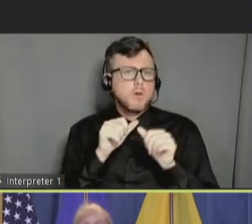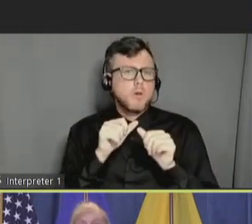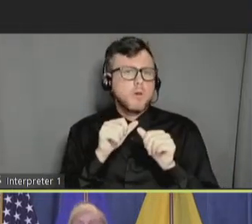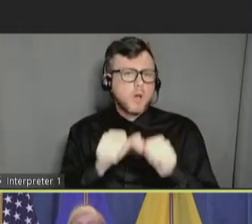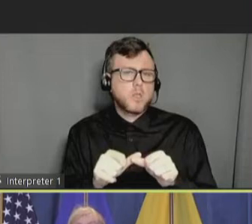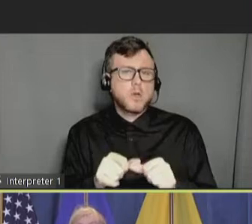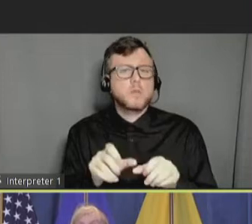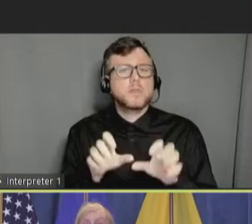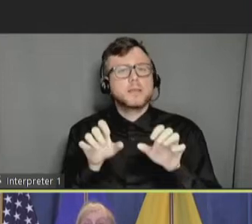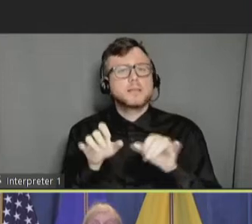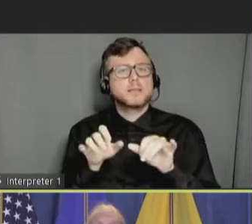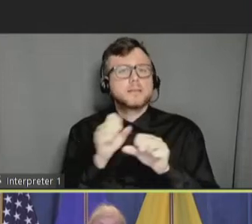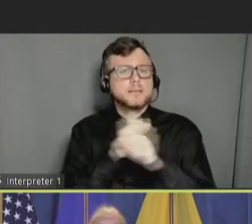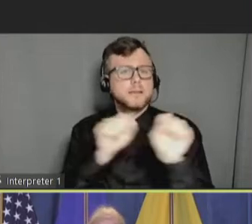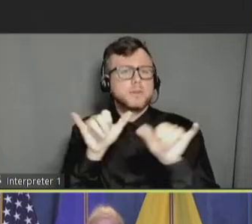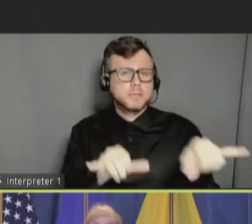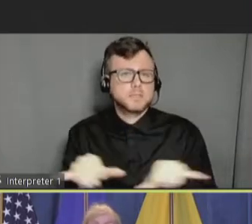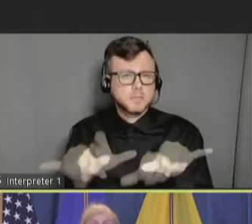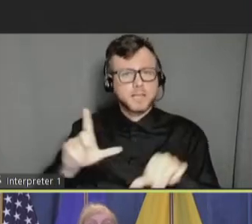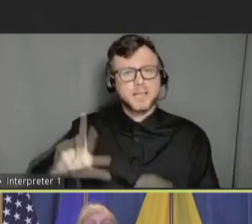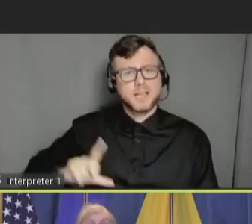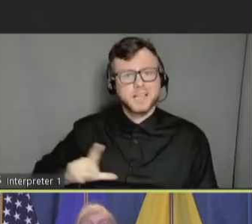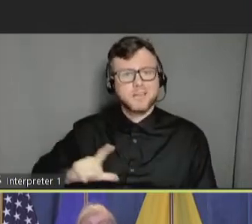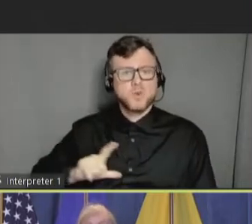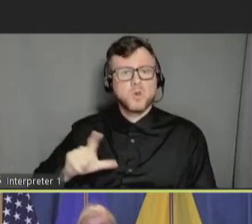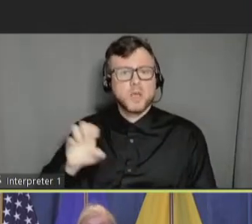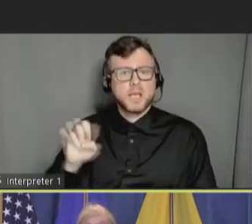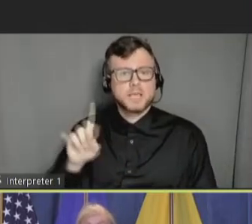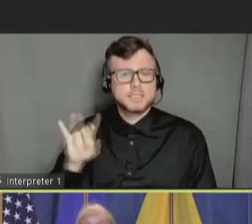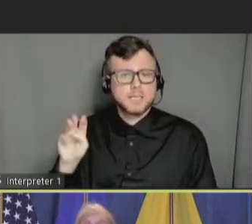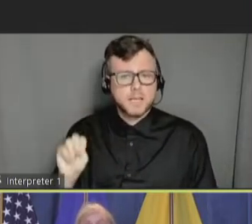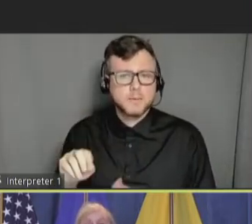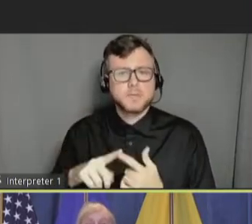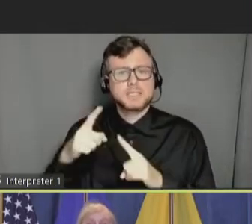standards. We will follow liver enzymes. We will follow T cell responses. We will follow